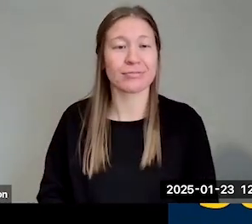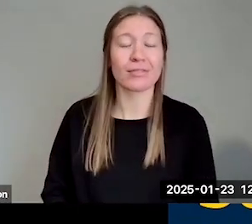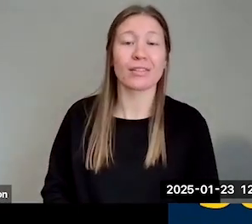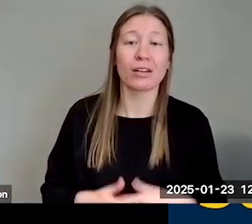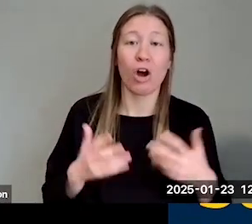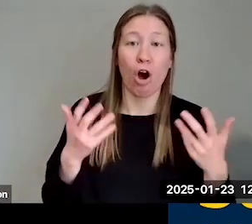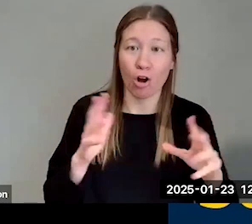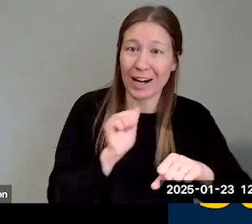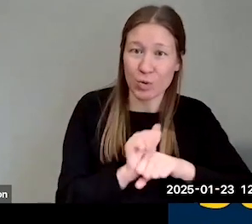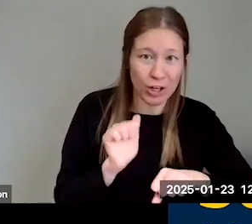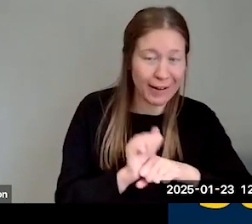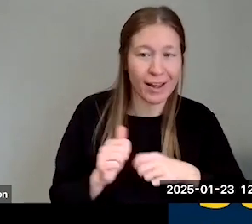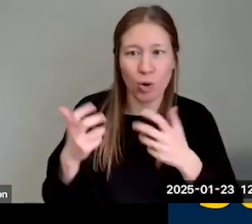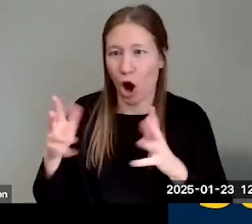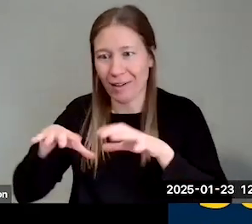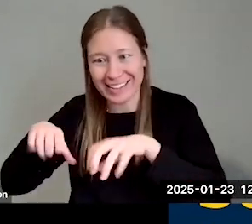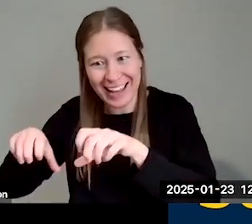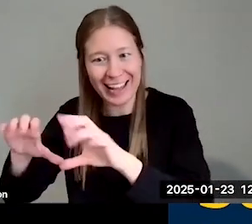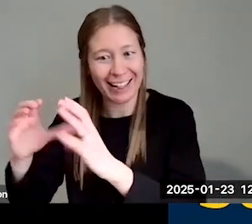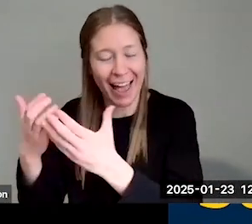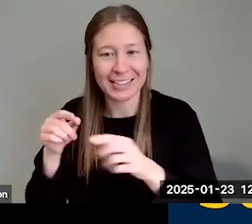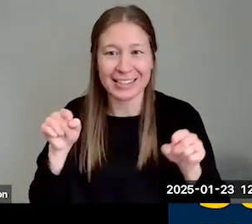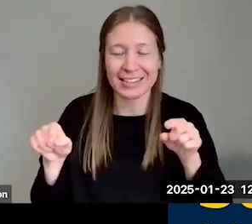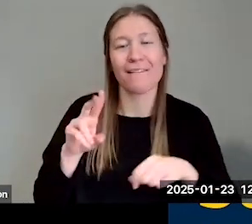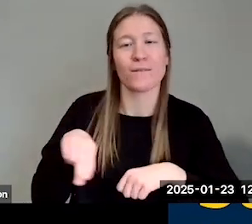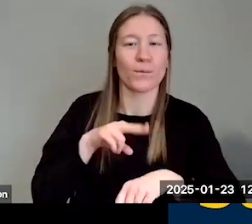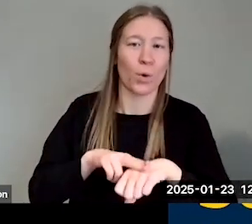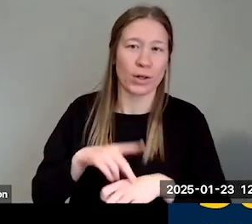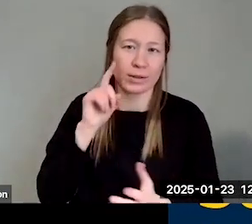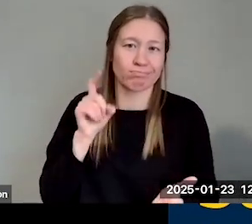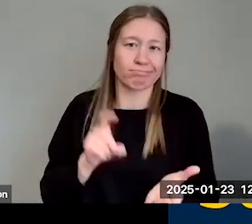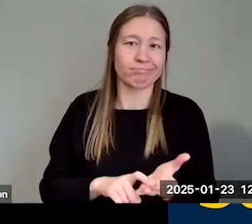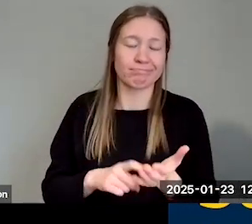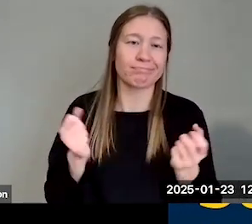or enrolled and taking classes, of course we see many times requests